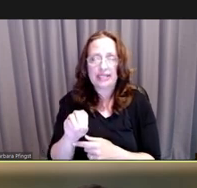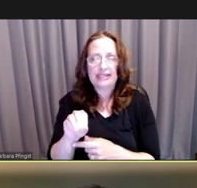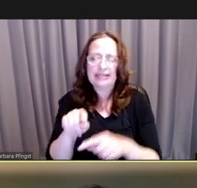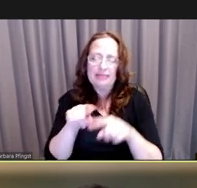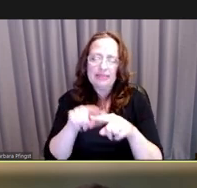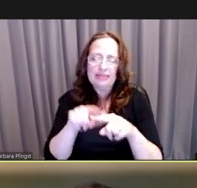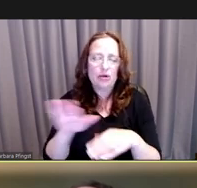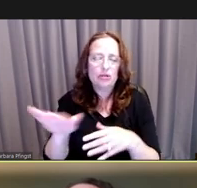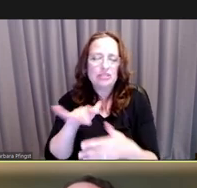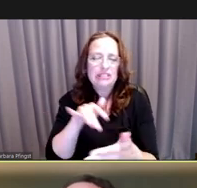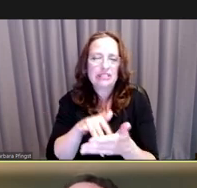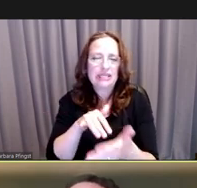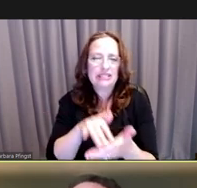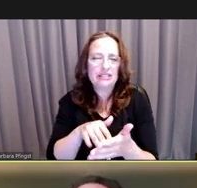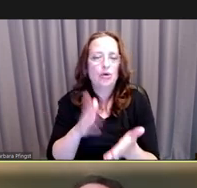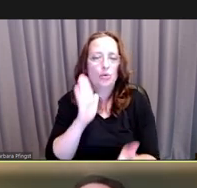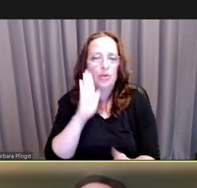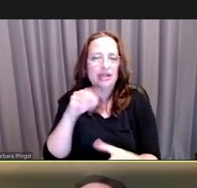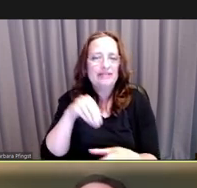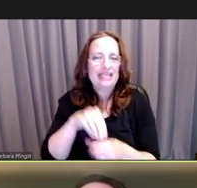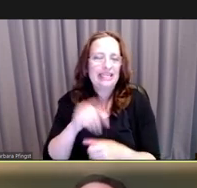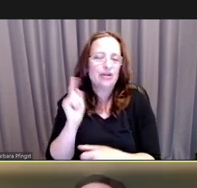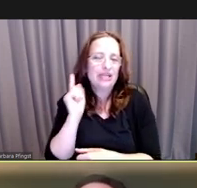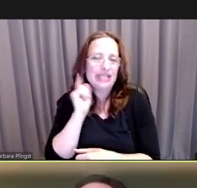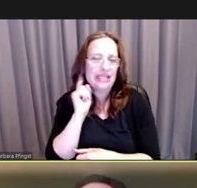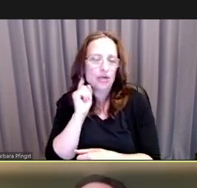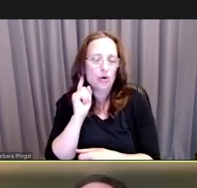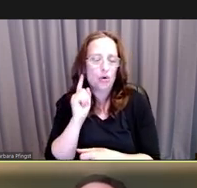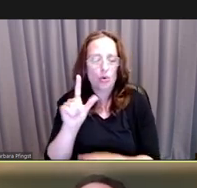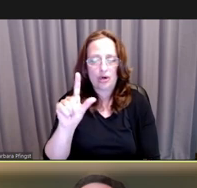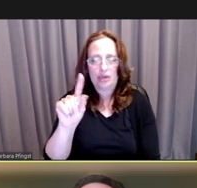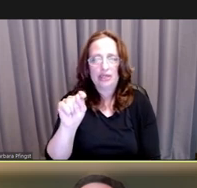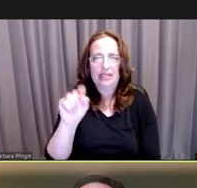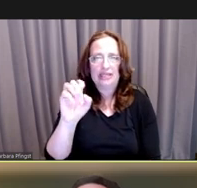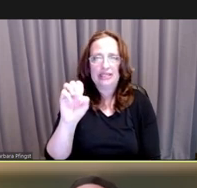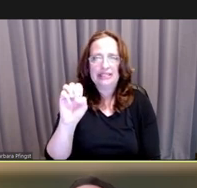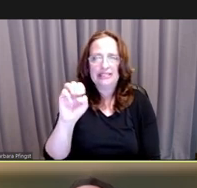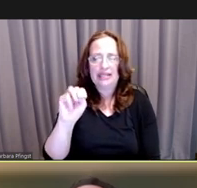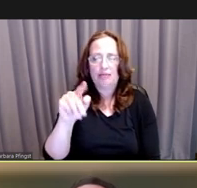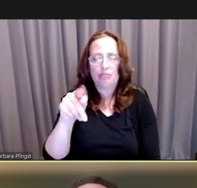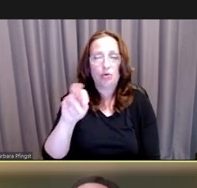some sort of inner ear or temporal bone findings that might explain the congenital hearing loss.